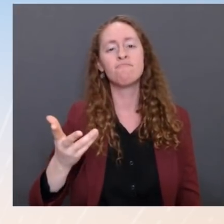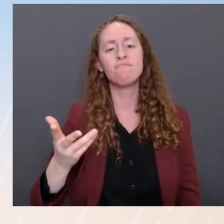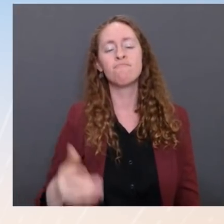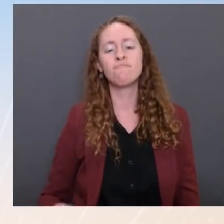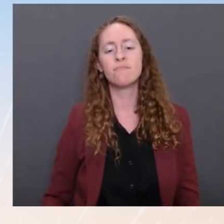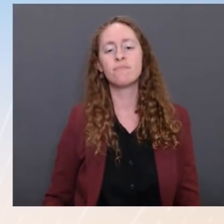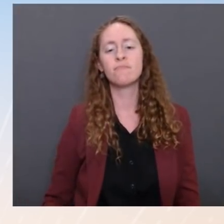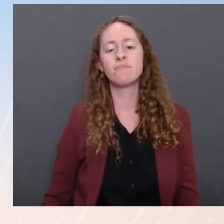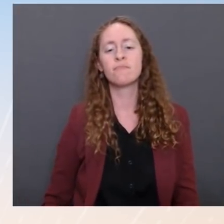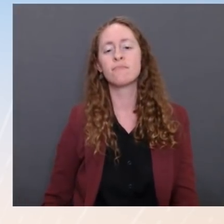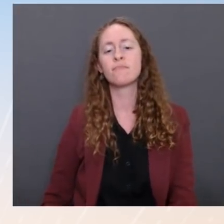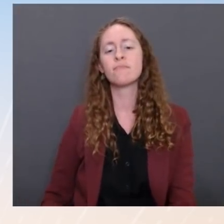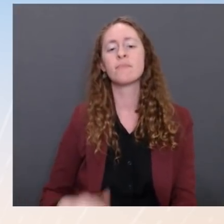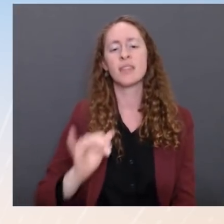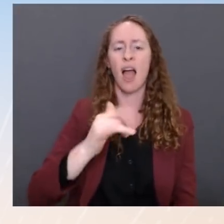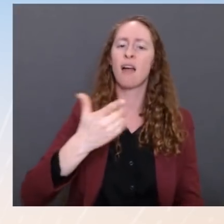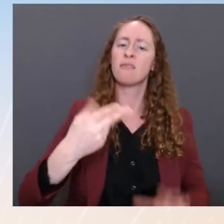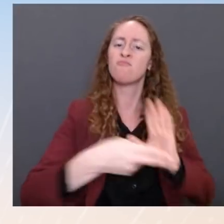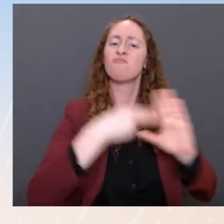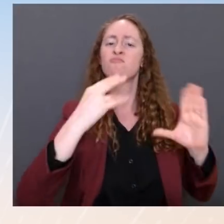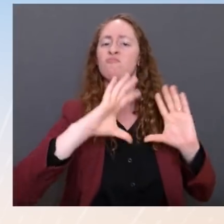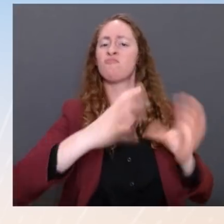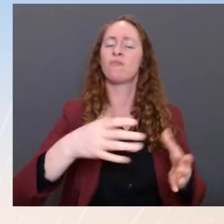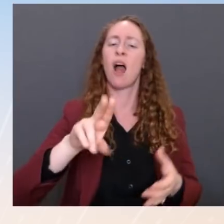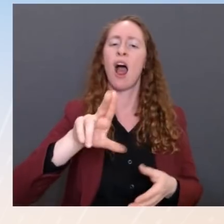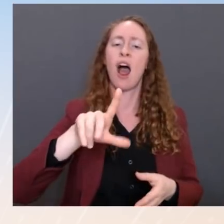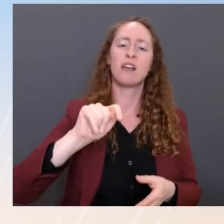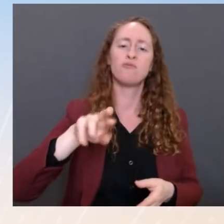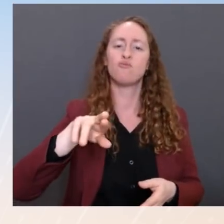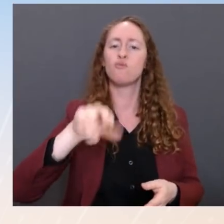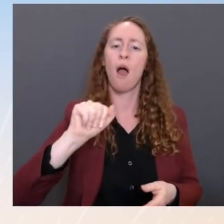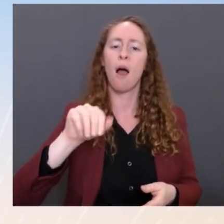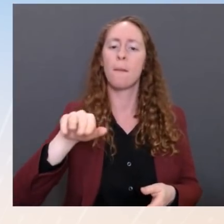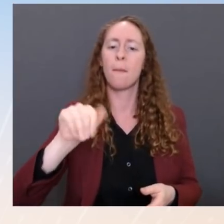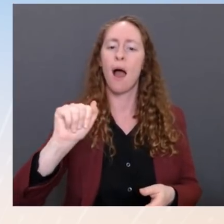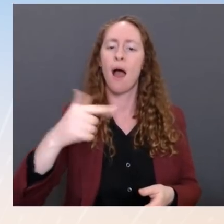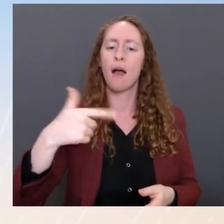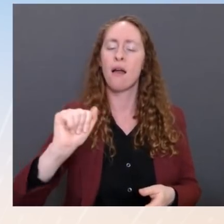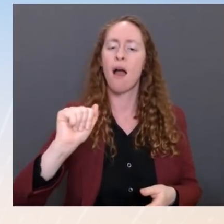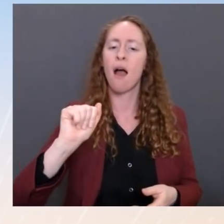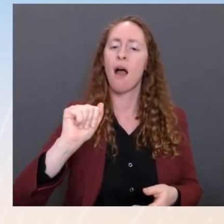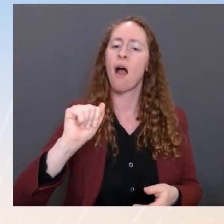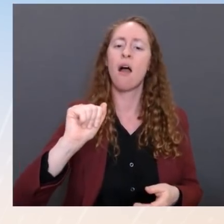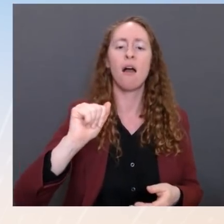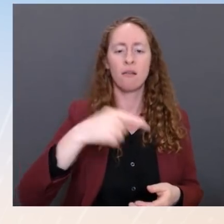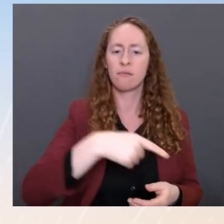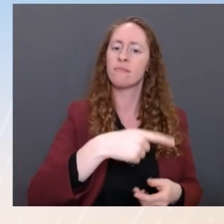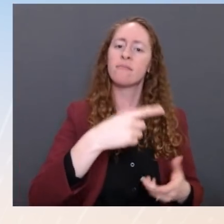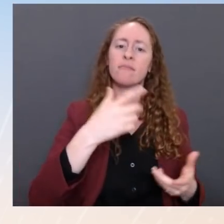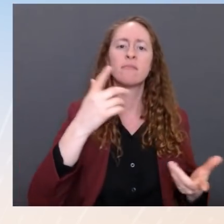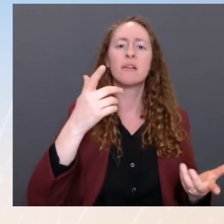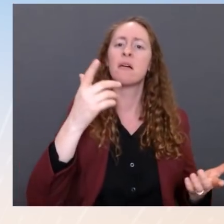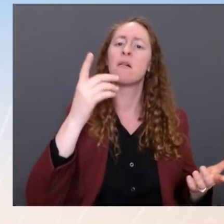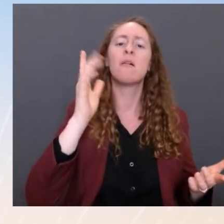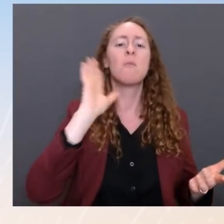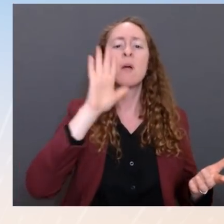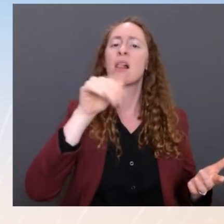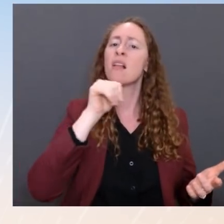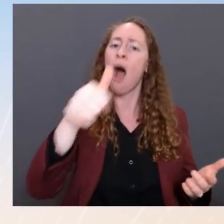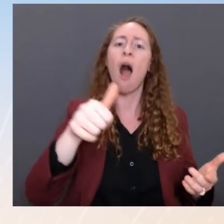and that the fever will break in Washington? Ms. Psaki: Well, that's certainly his hope. The President has long believed that Democrats and Republicans can work together --